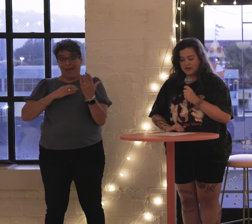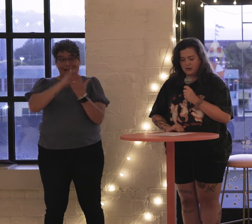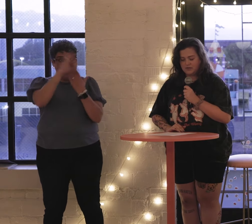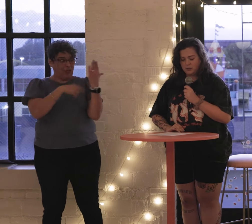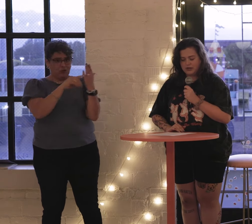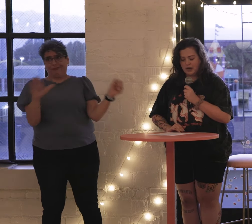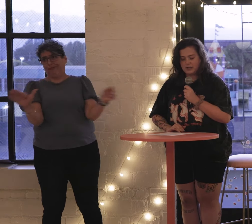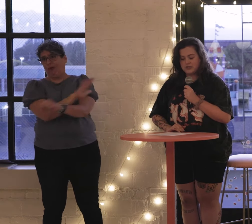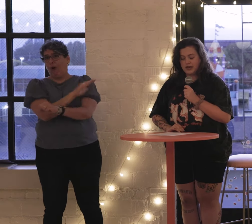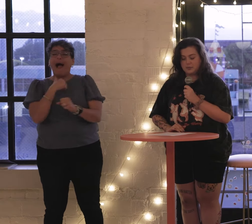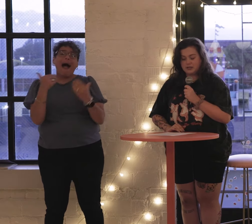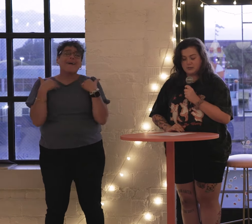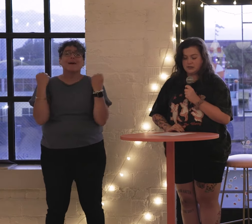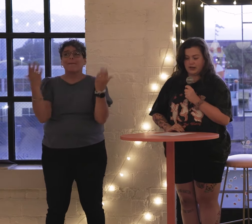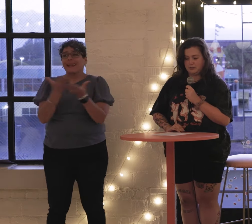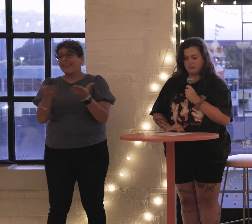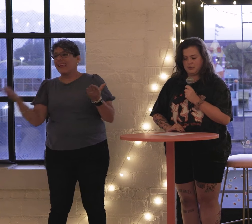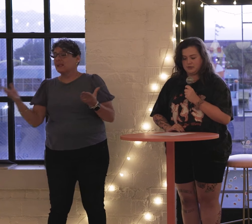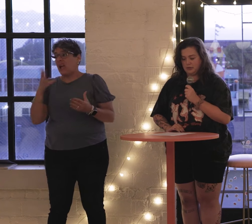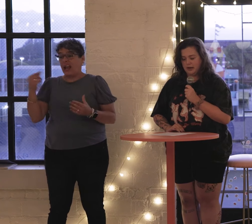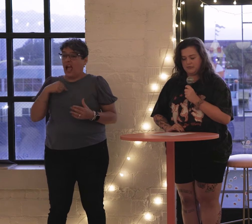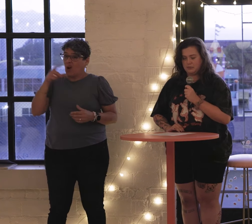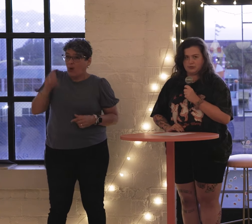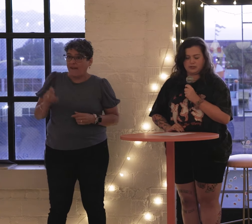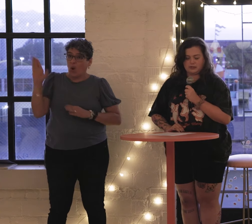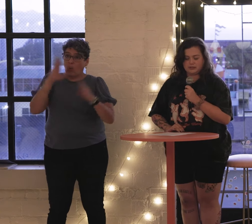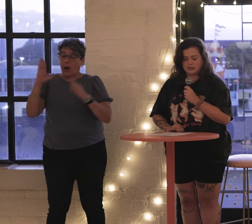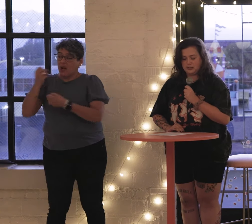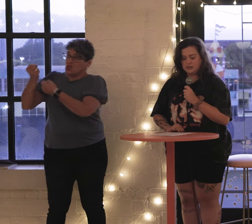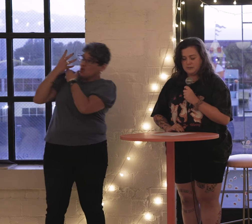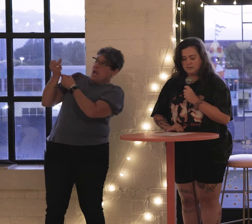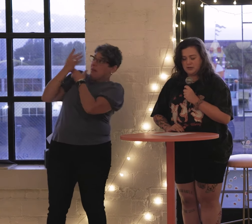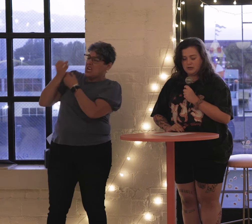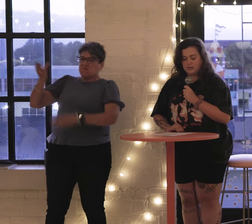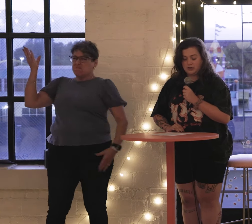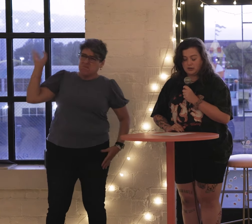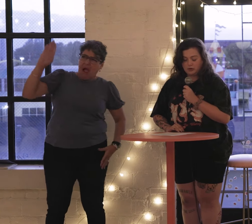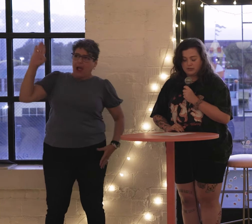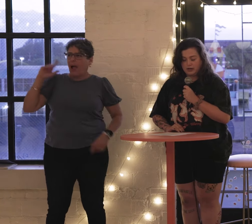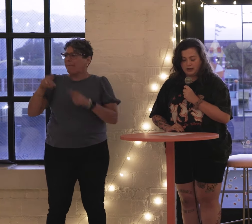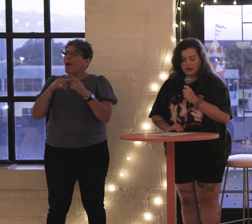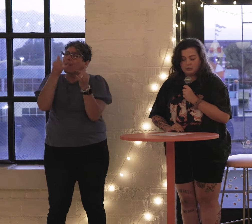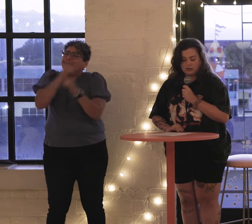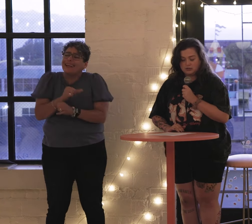I don't have to worry about kitchen cabinets being slammed and being screamed at for the most ridiculous things. Things aren't perfect now by any means.